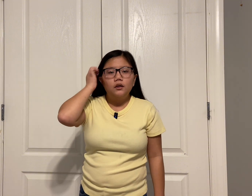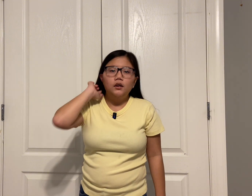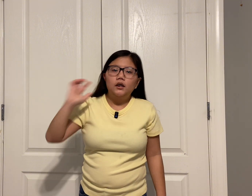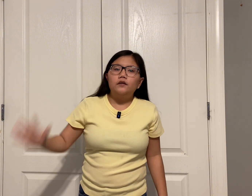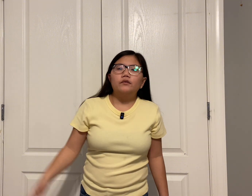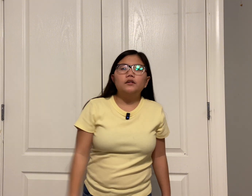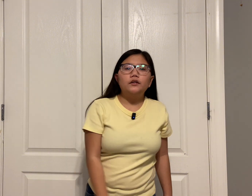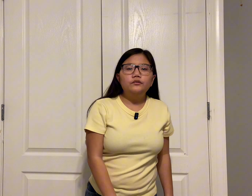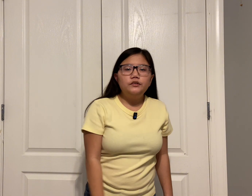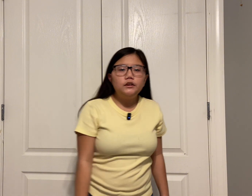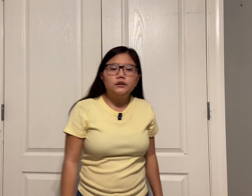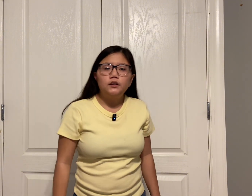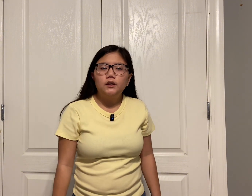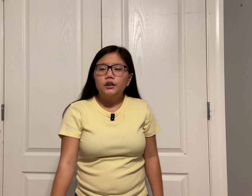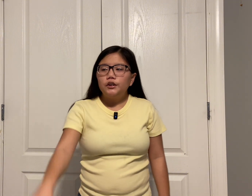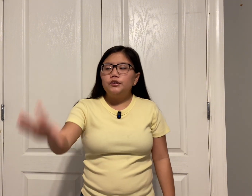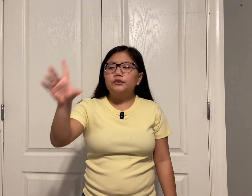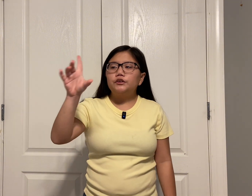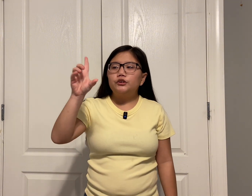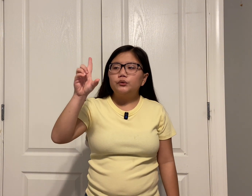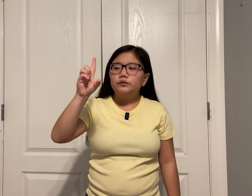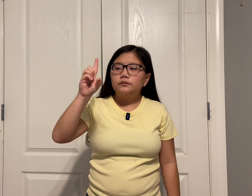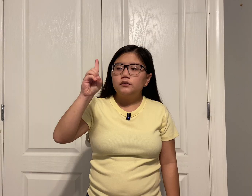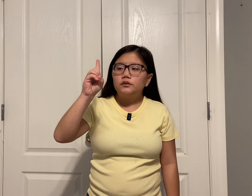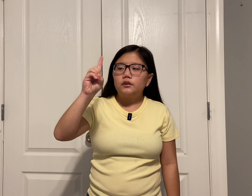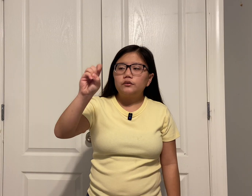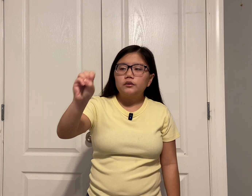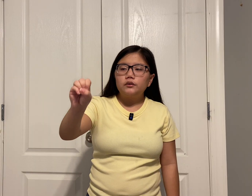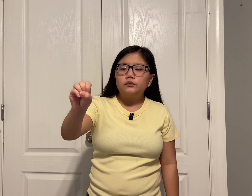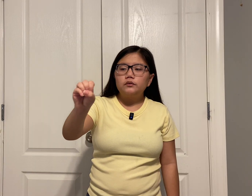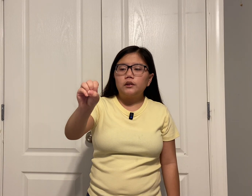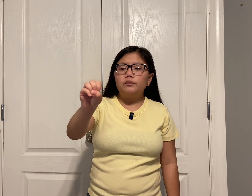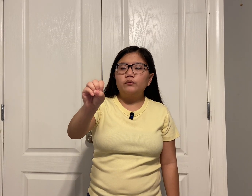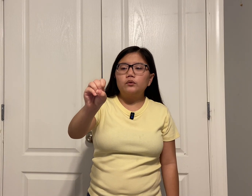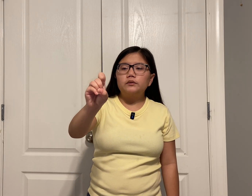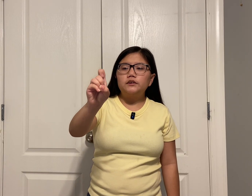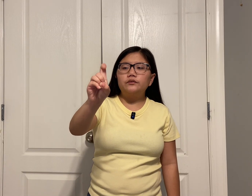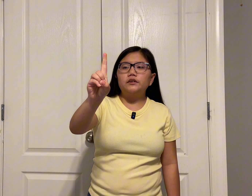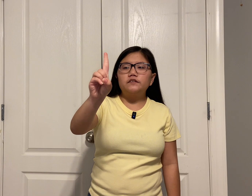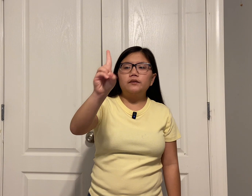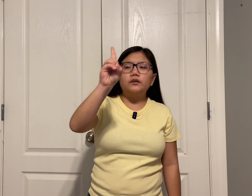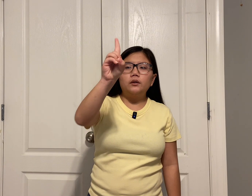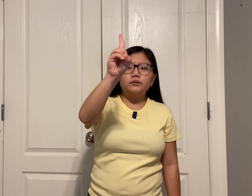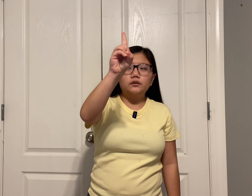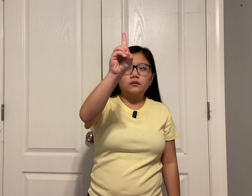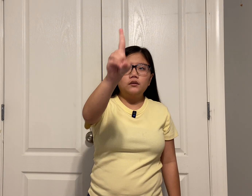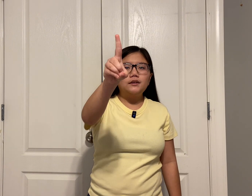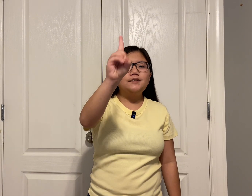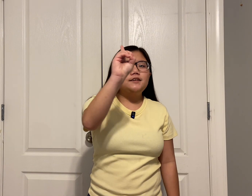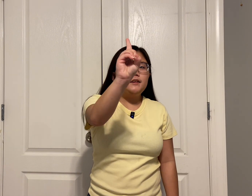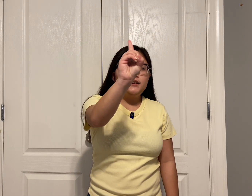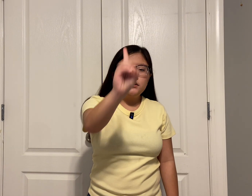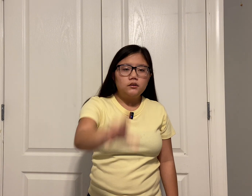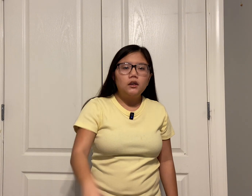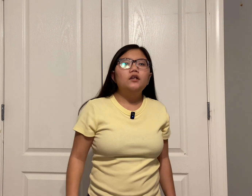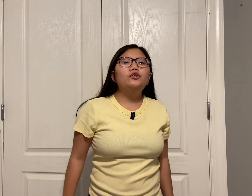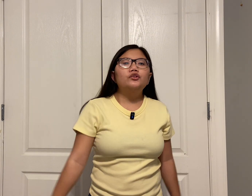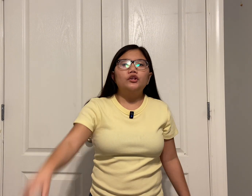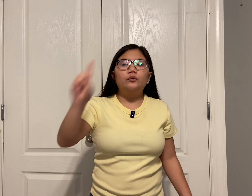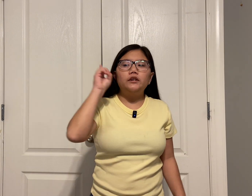Then for the letter "D" you're gonna do letter "O" like before but stick your index finger up and that's "D." The you're gonna go "D" again.